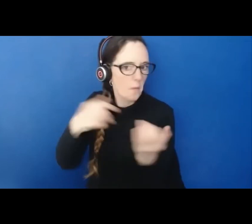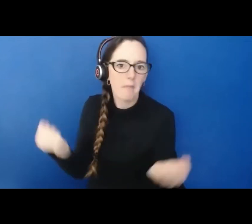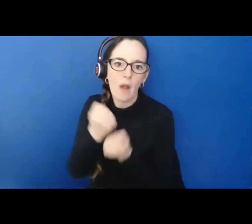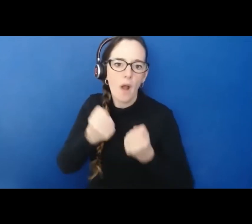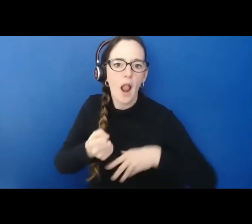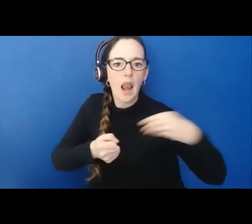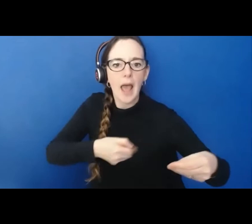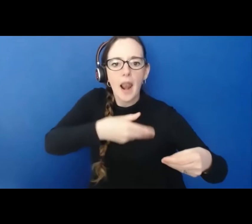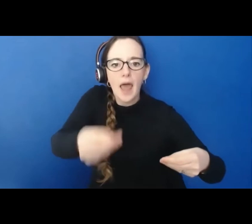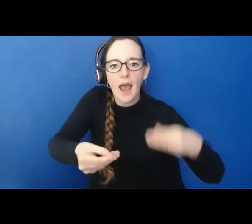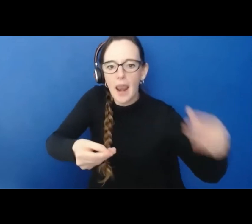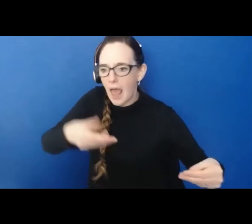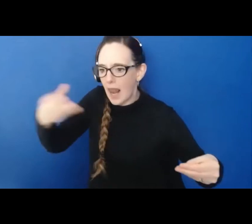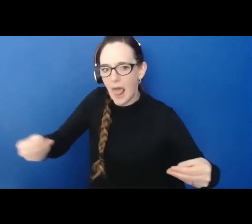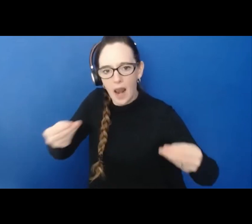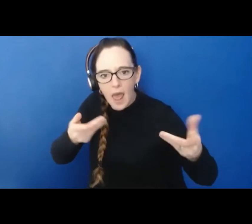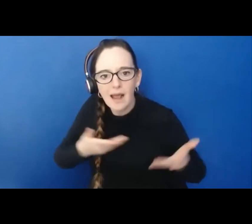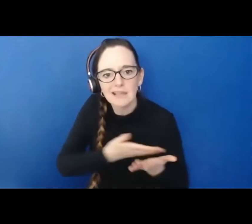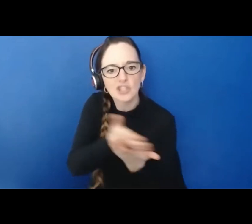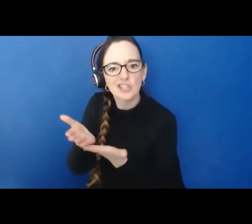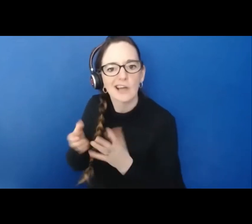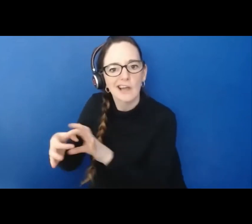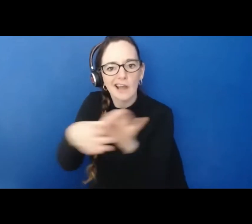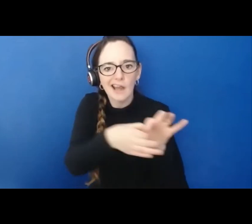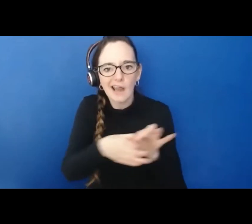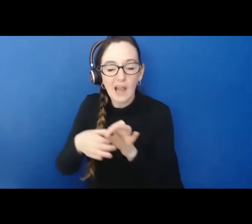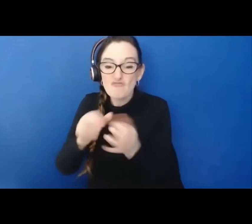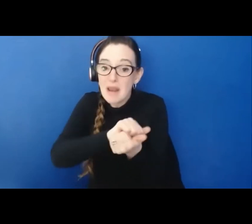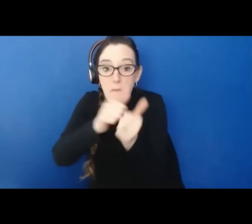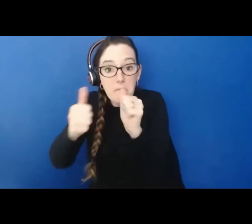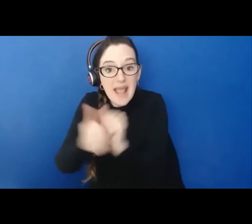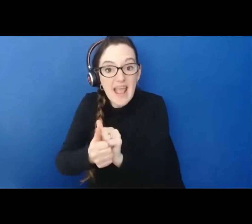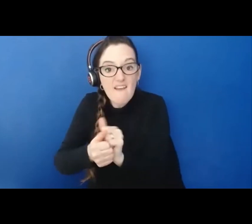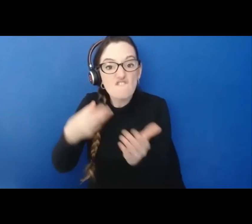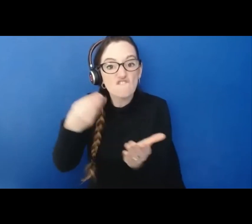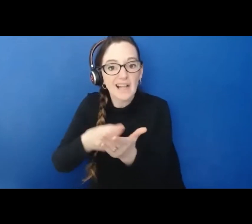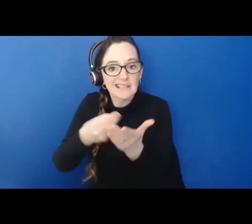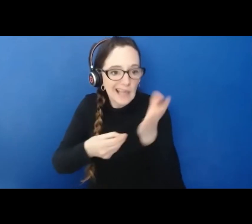It really favours artist led peer-to-peer funding and community organising,